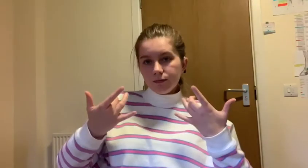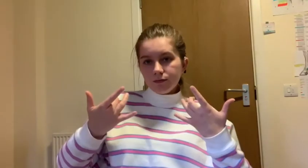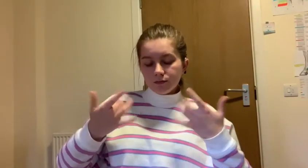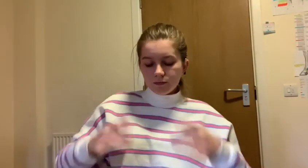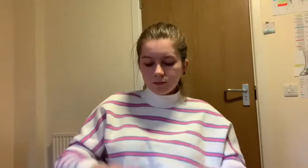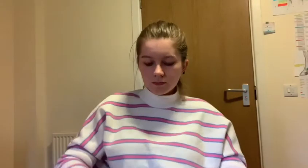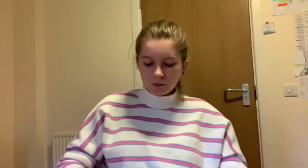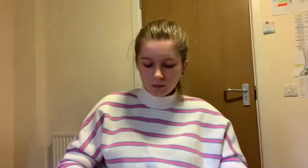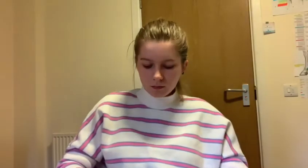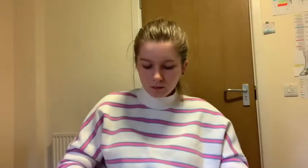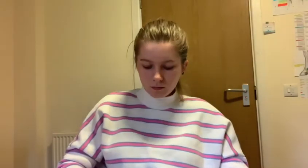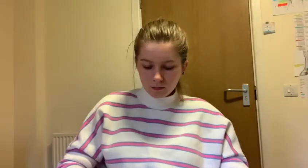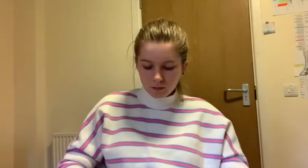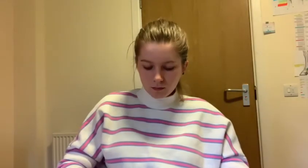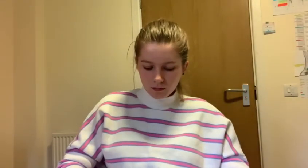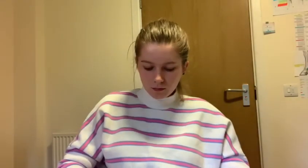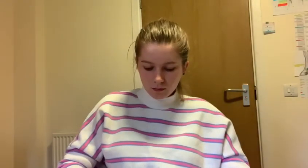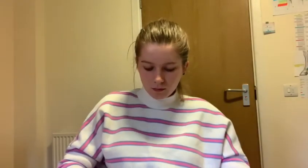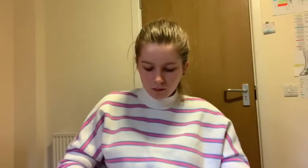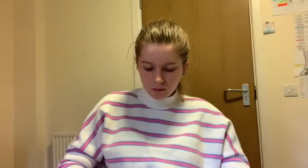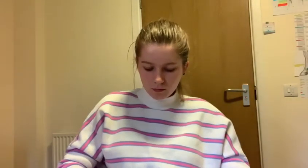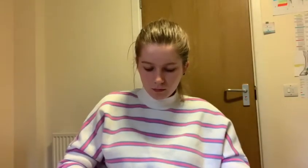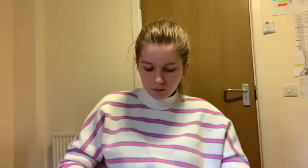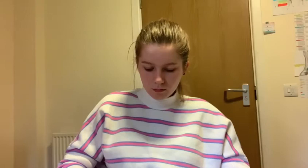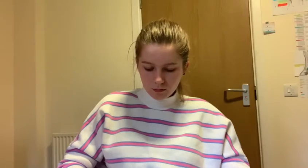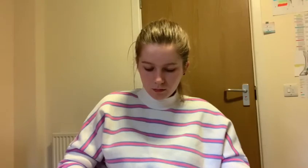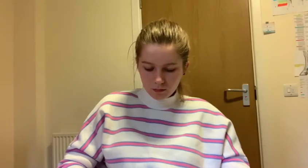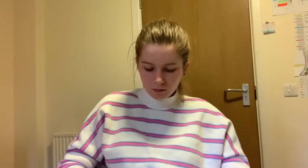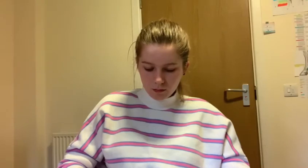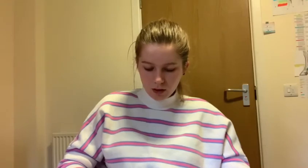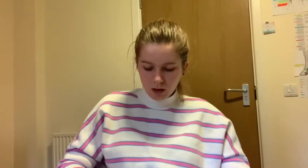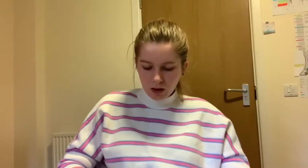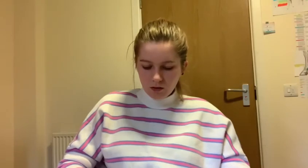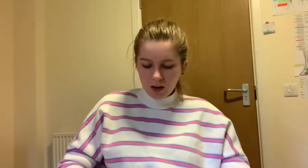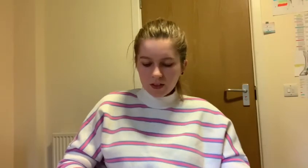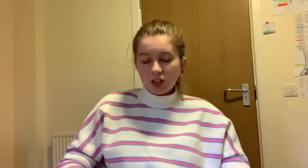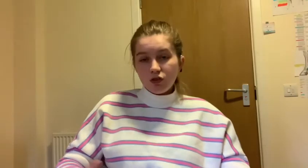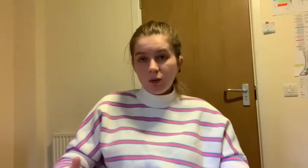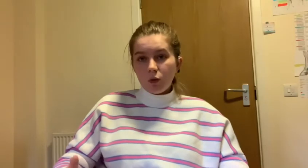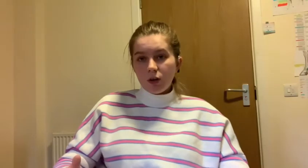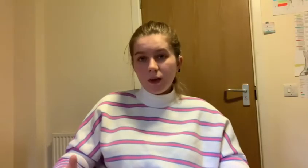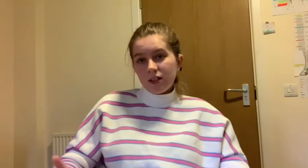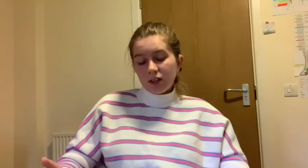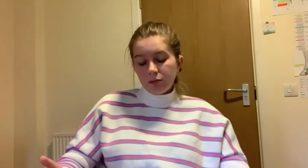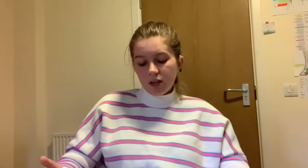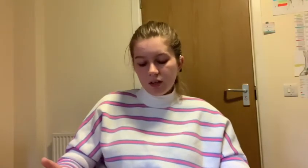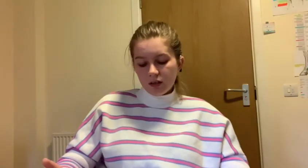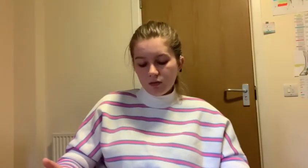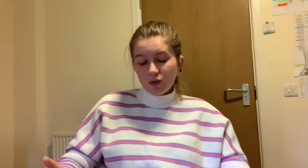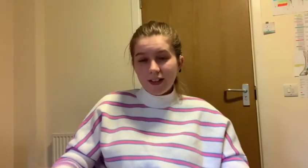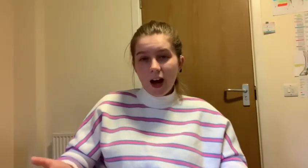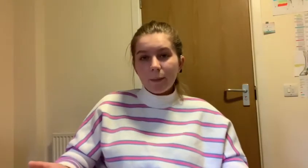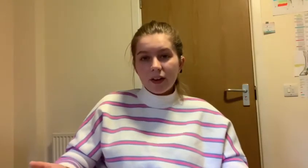*Music in the background* Right, this is a Korean word that basically means really happy.